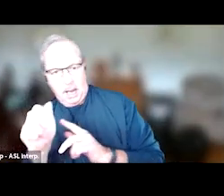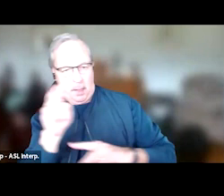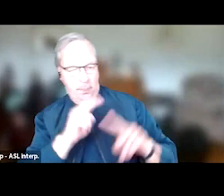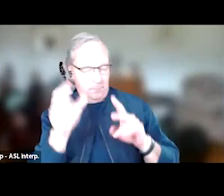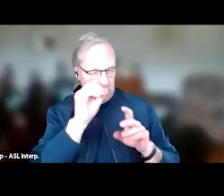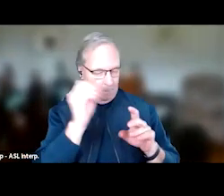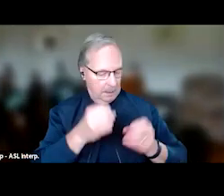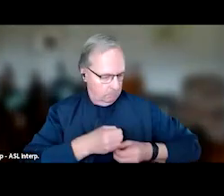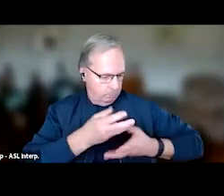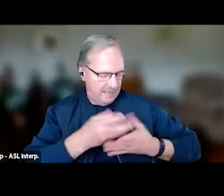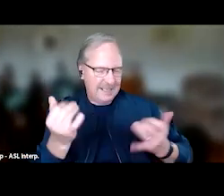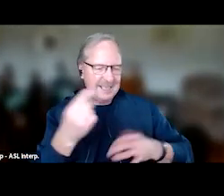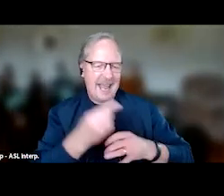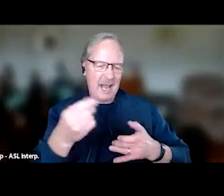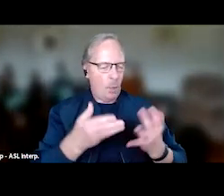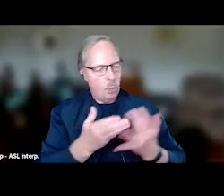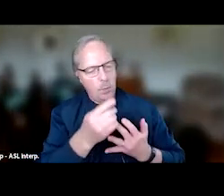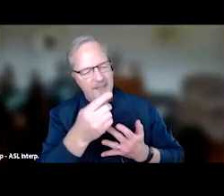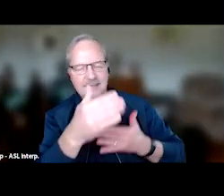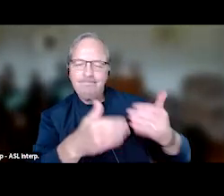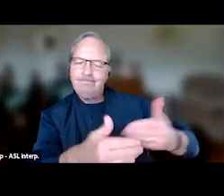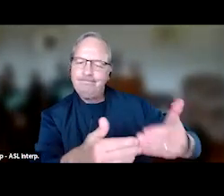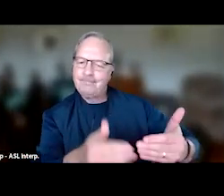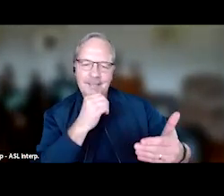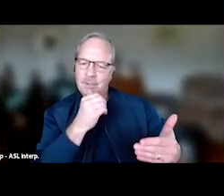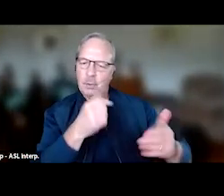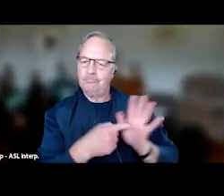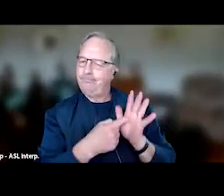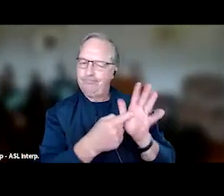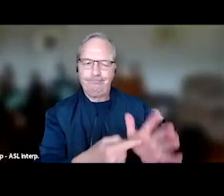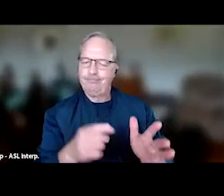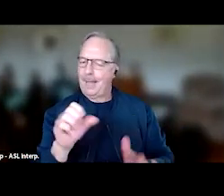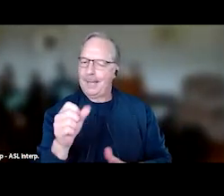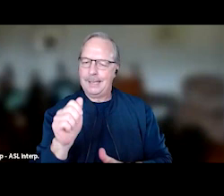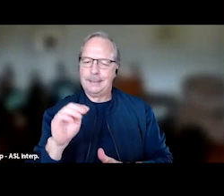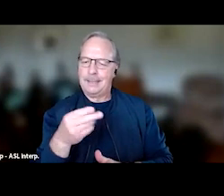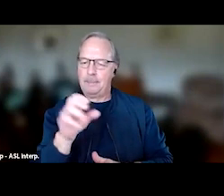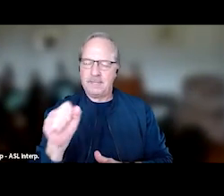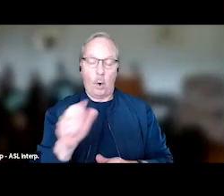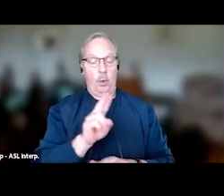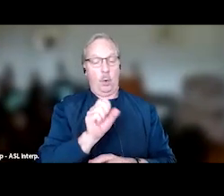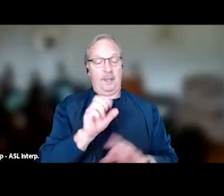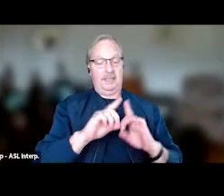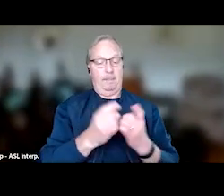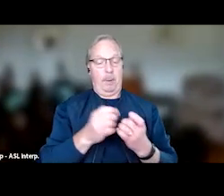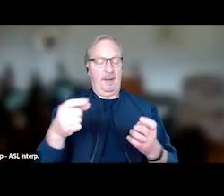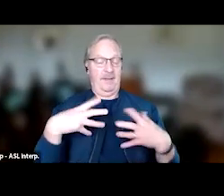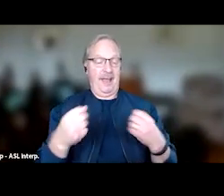and throughout this series don't necessarily reflect those of SAMHSA, or the US Department of Health and Human Services. Next slide.